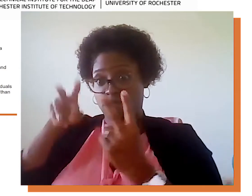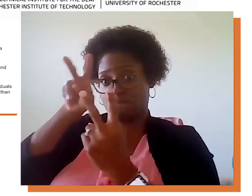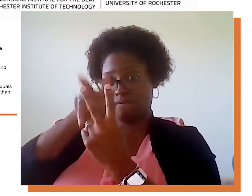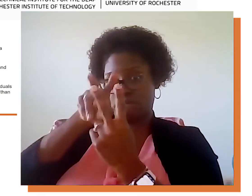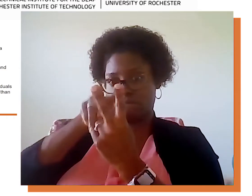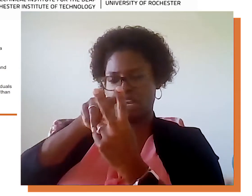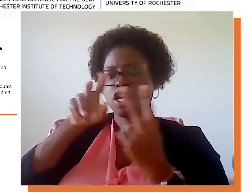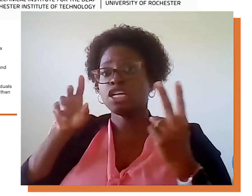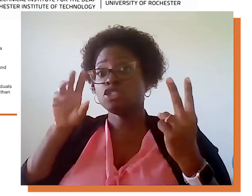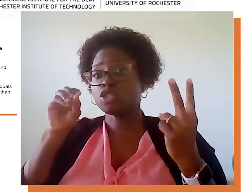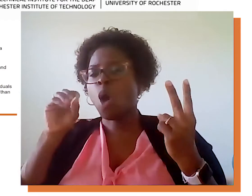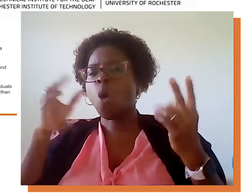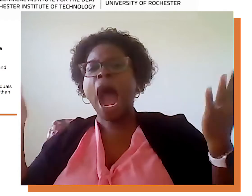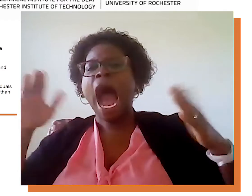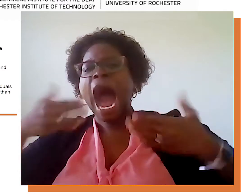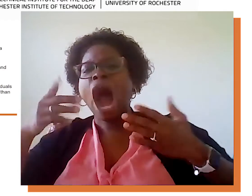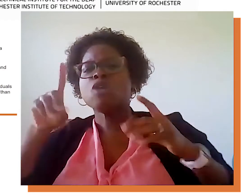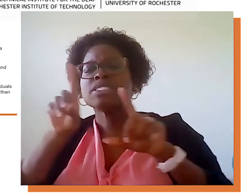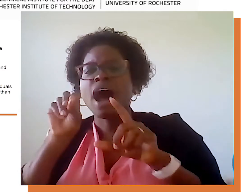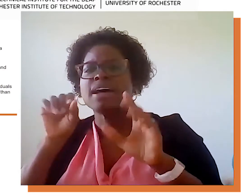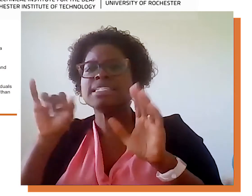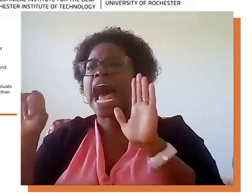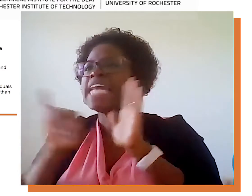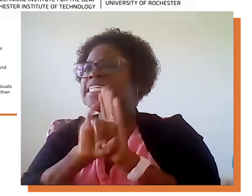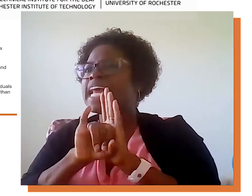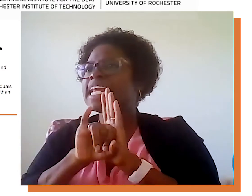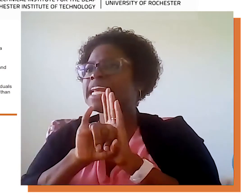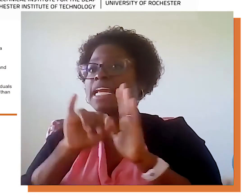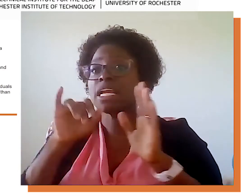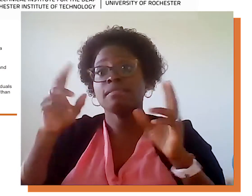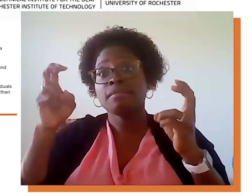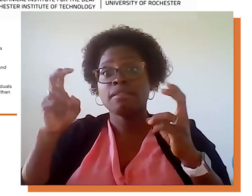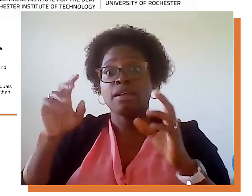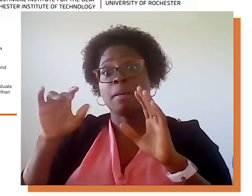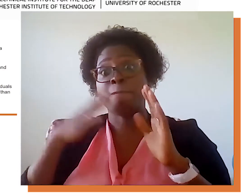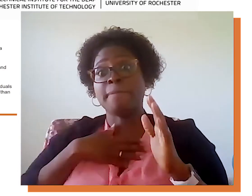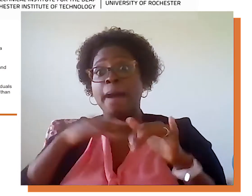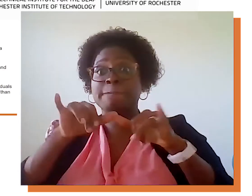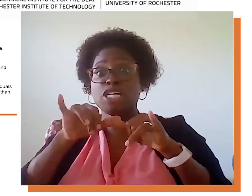Those are the two key elements. And I was curious, how does identity...